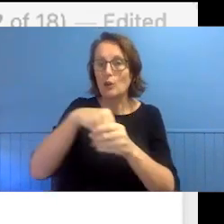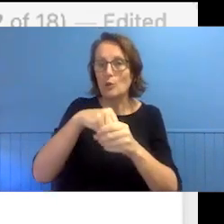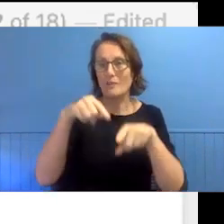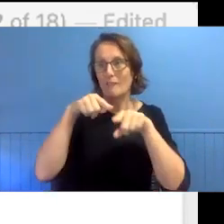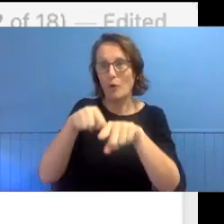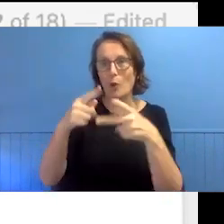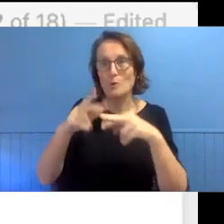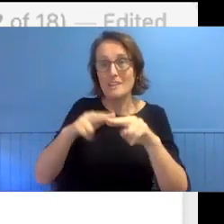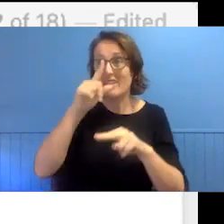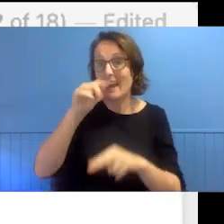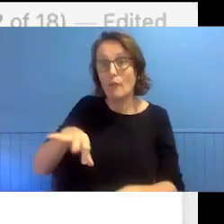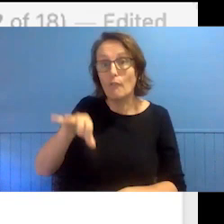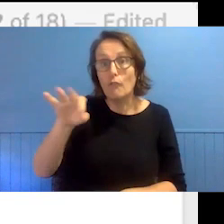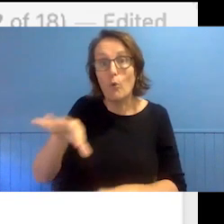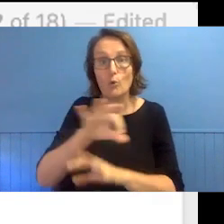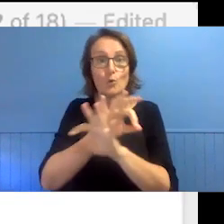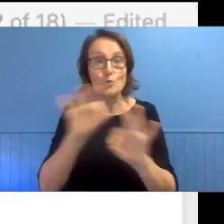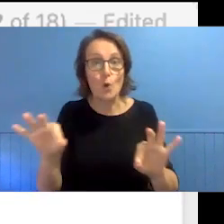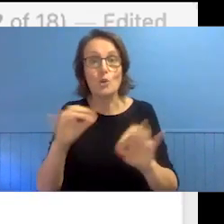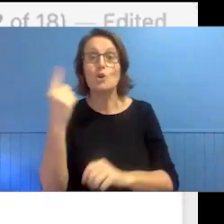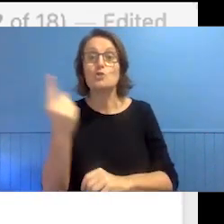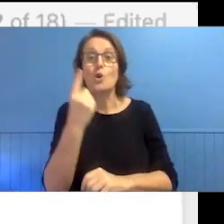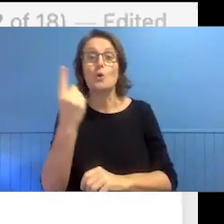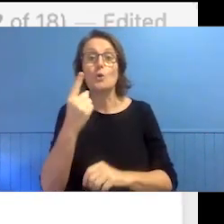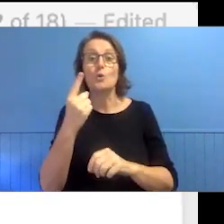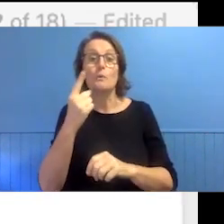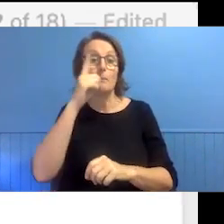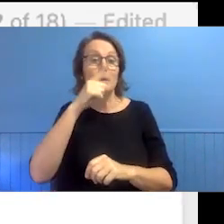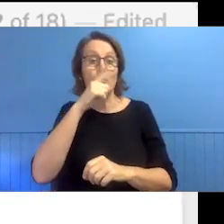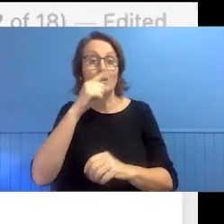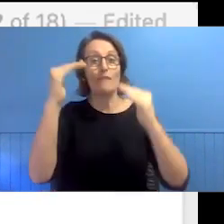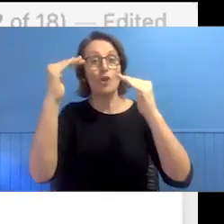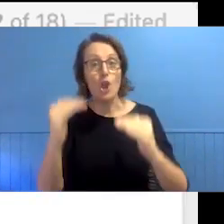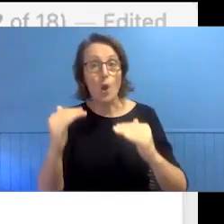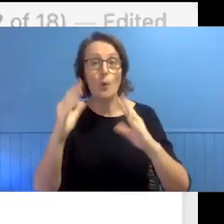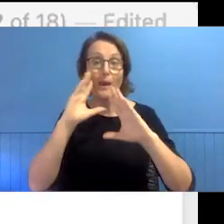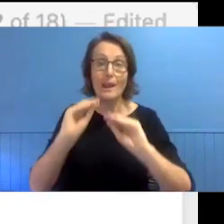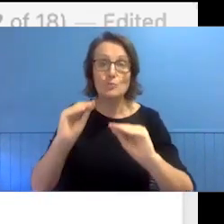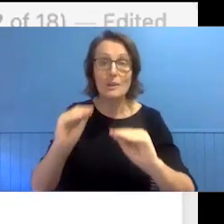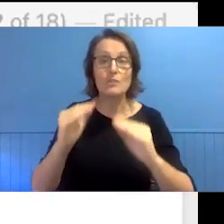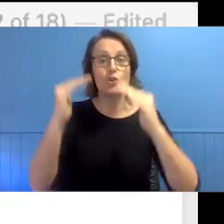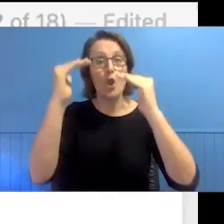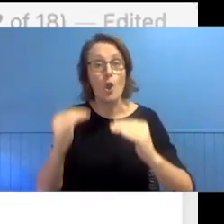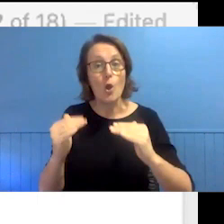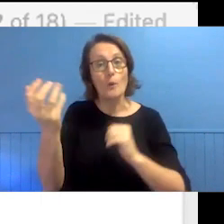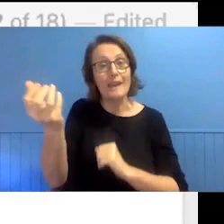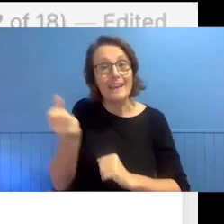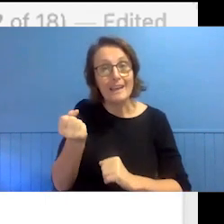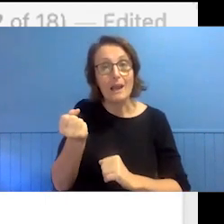Australians with low levels of income, low education and who aren't employed are significantly less digitally included. There's other